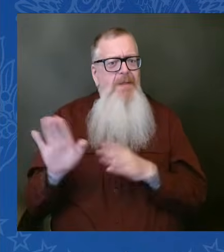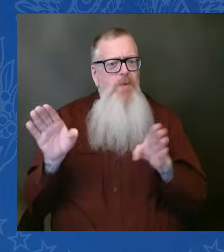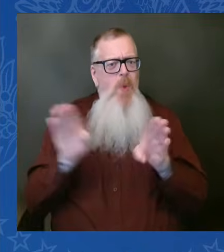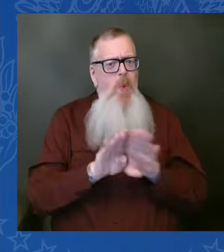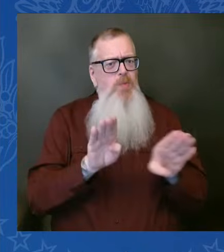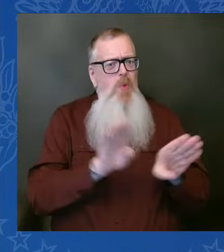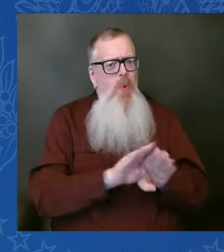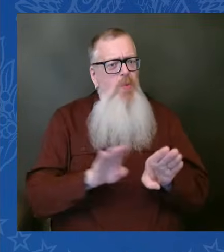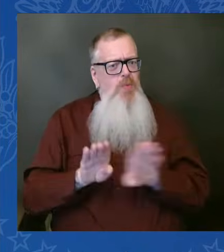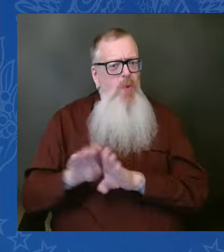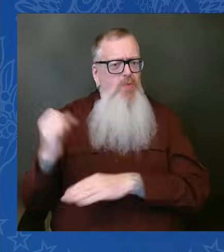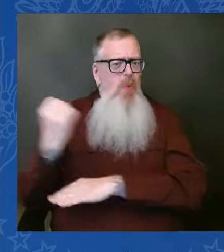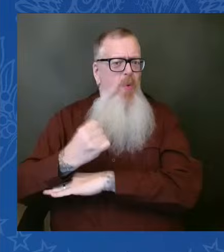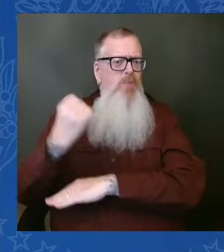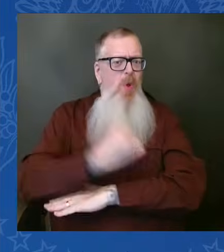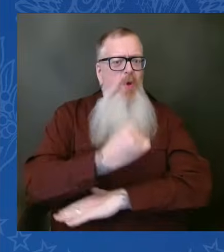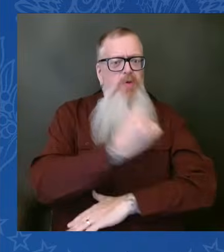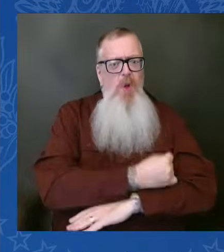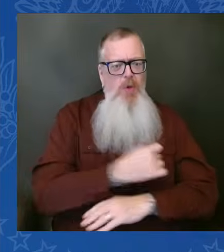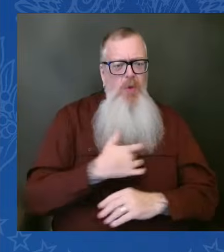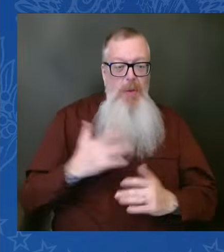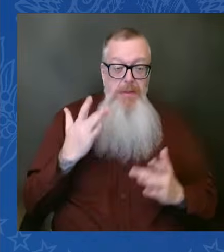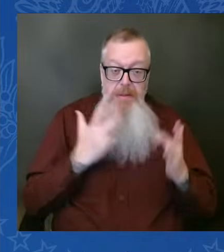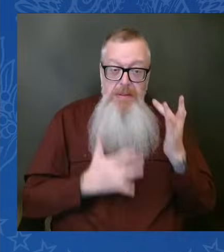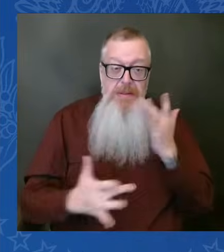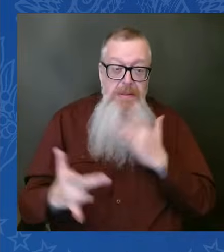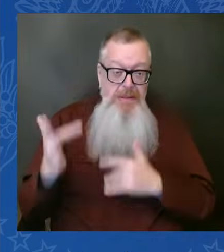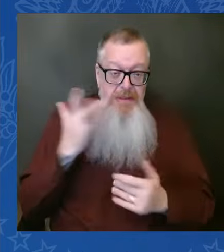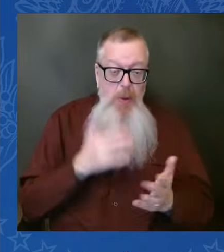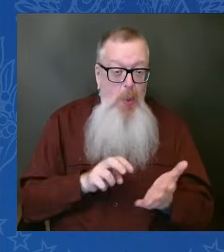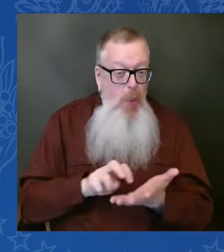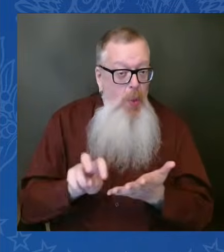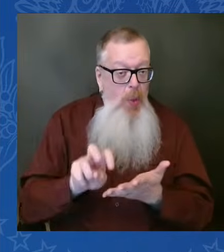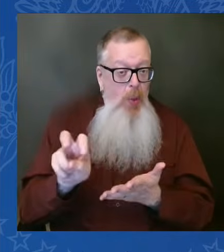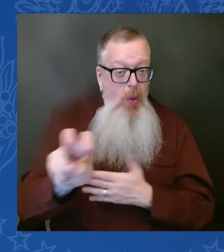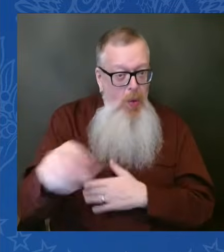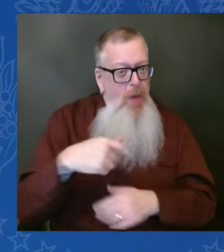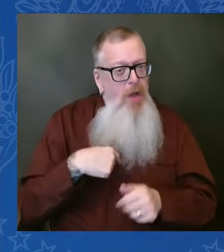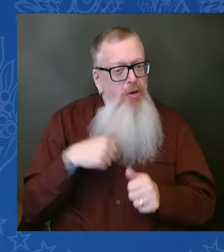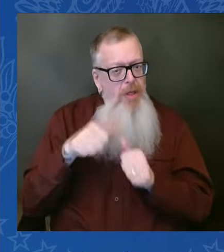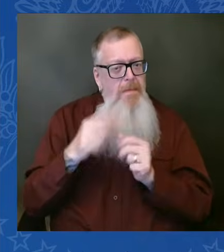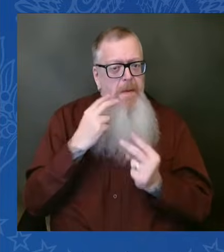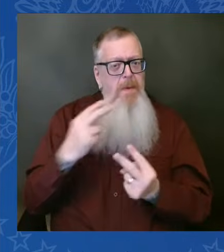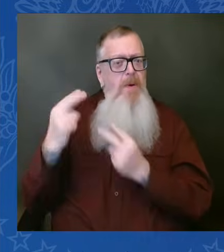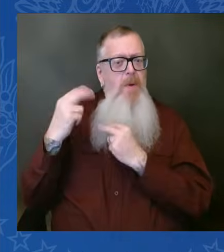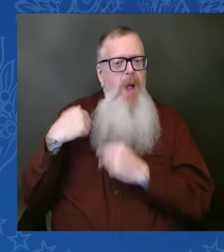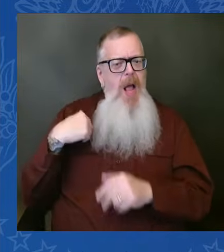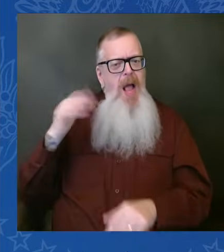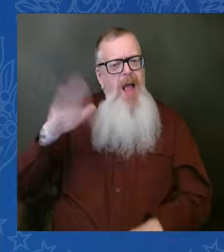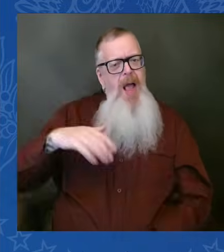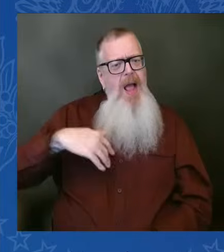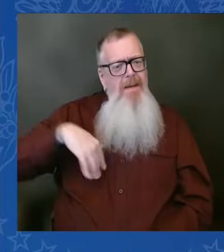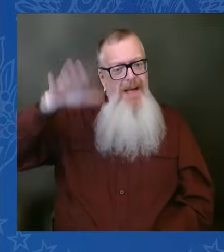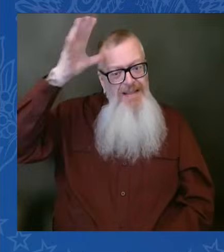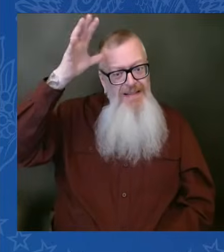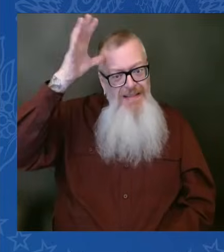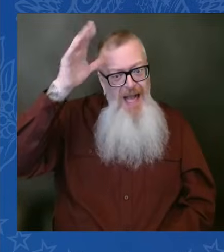I remember I -- when I was campaigning and they’d say, “My dad used to work at that factory. My grandfather worked at that factory. It’s gone.”